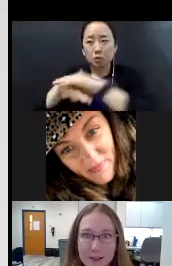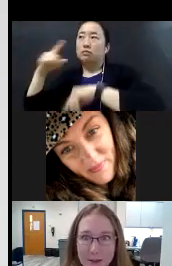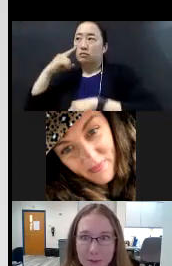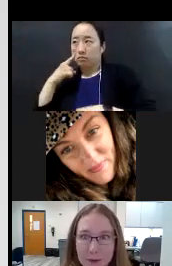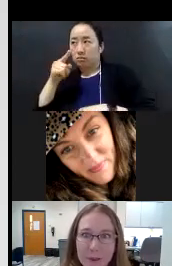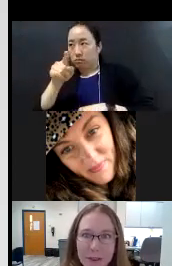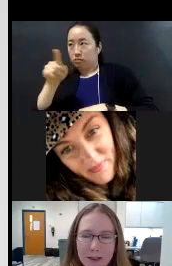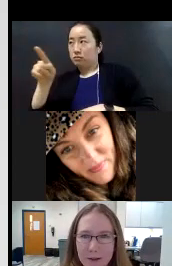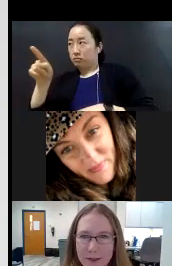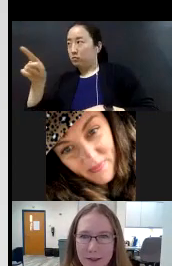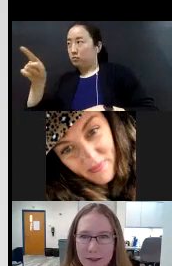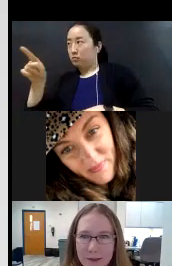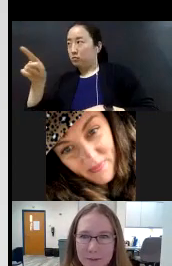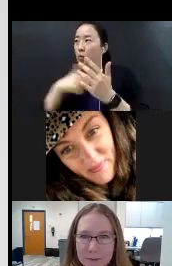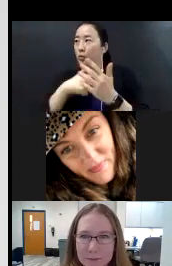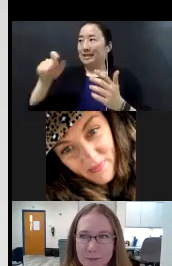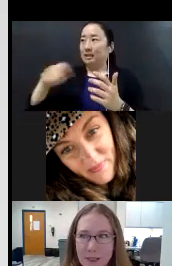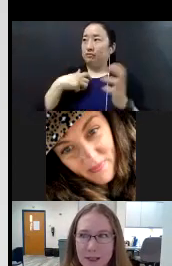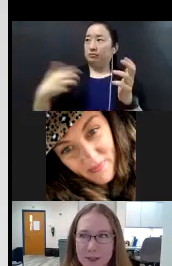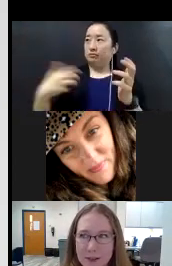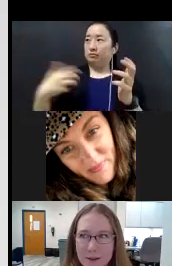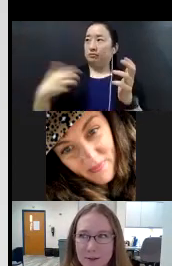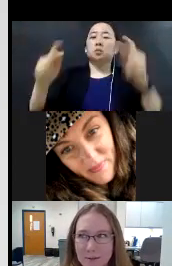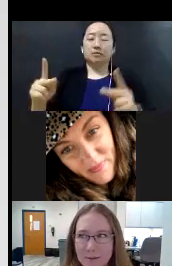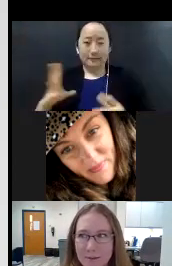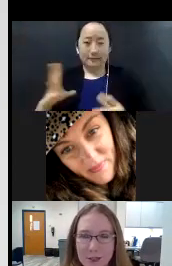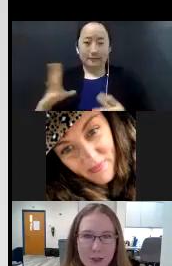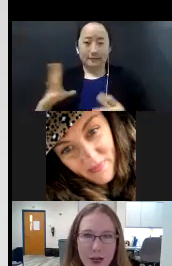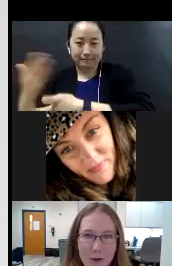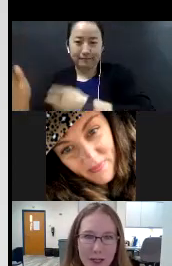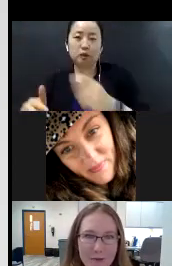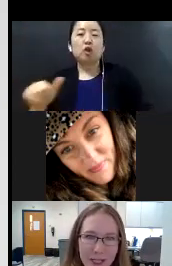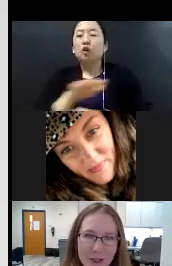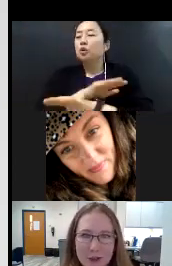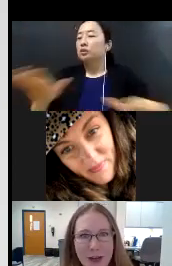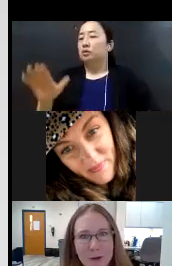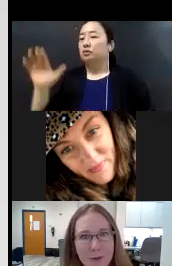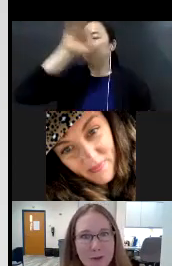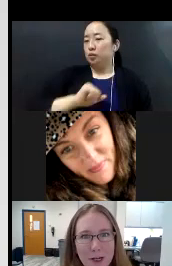CAN YOU GET TO THE SHOWER WITH THE WHEELCHAIR?